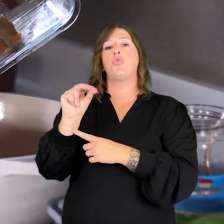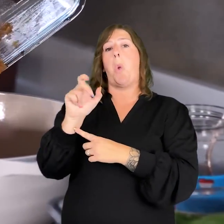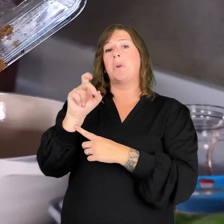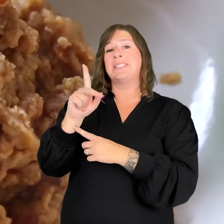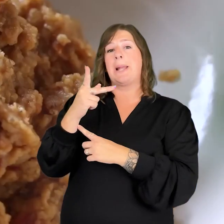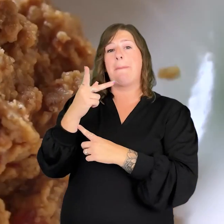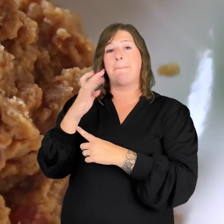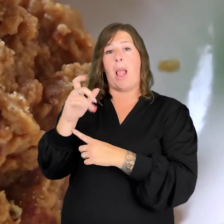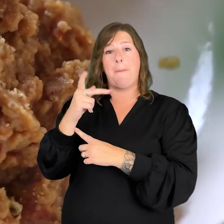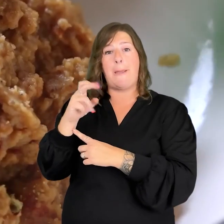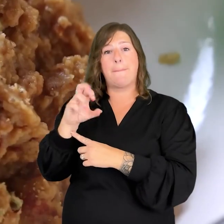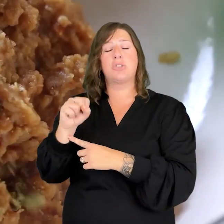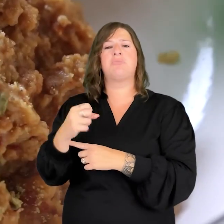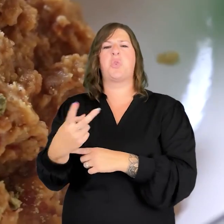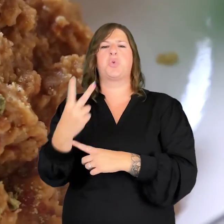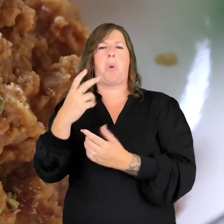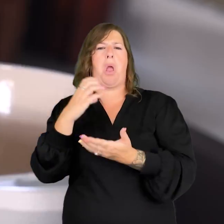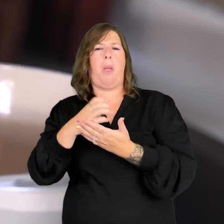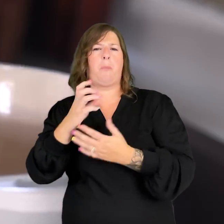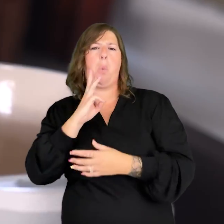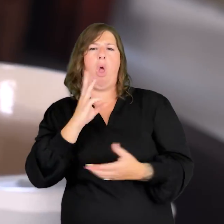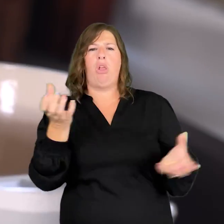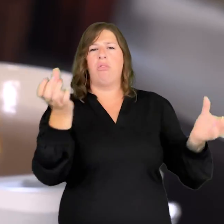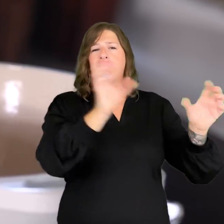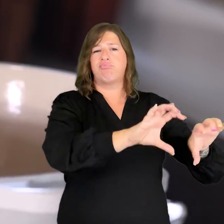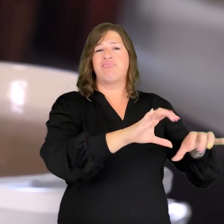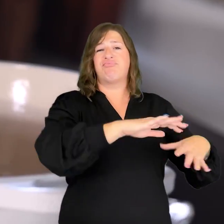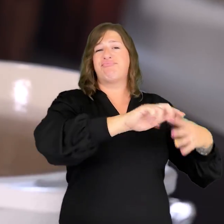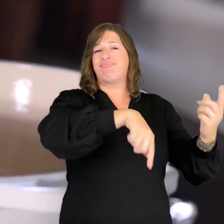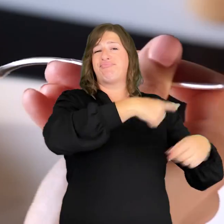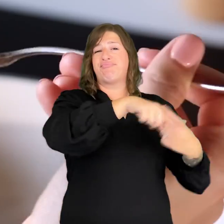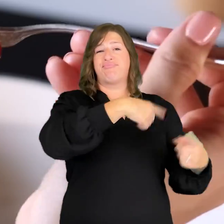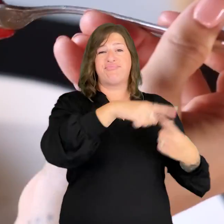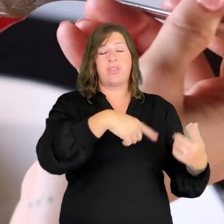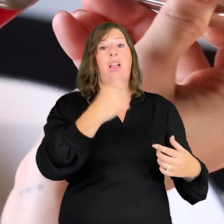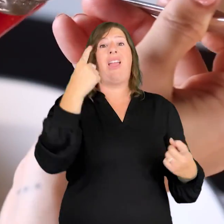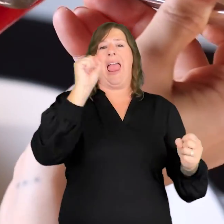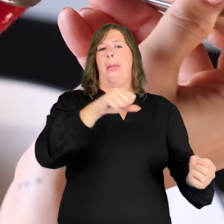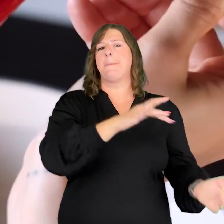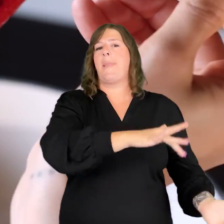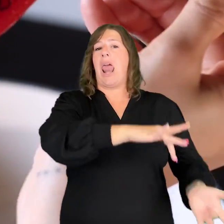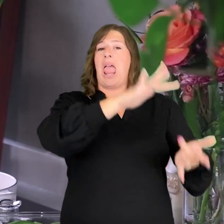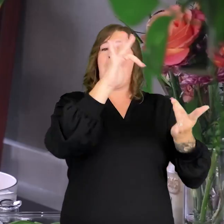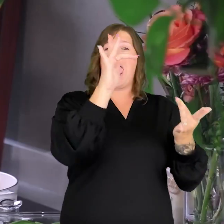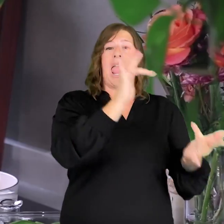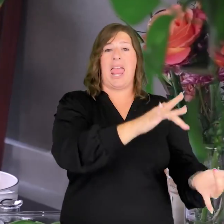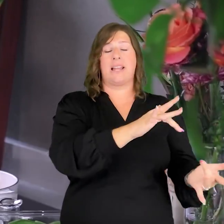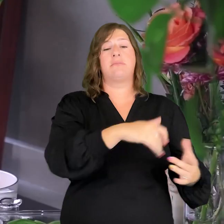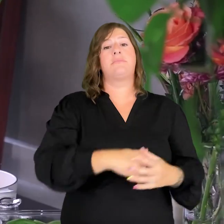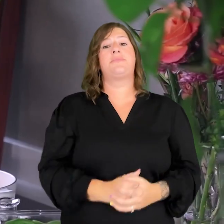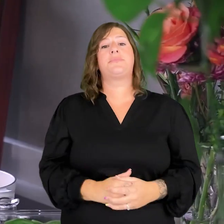Then we'll add in half of a bouillon cube, two teaspoons of curry powder, a roasted bell pepper, and two cups of water.